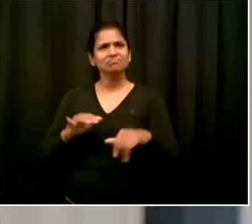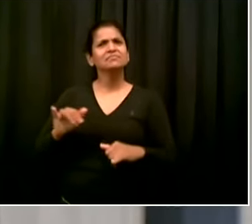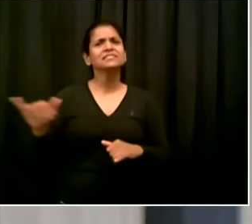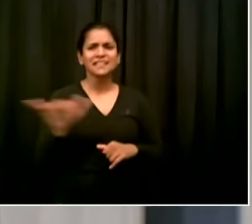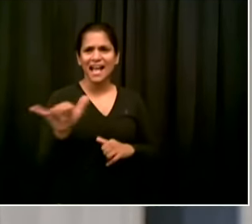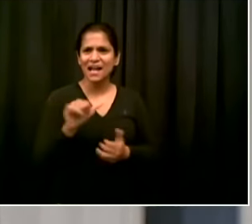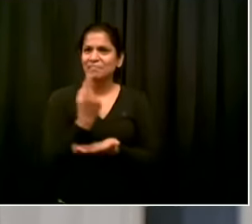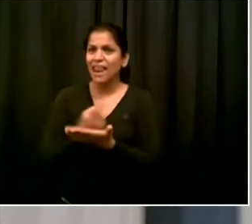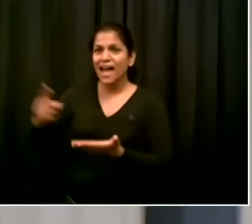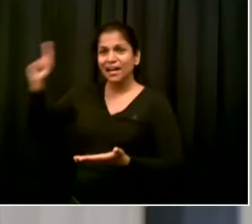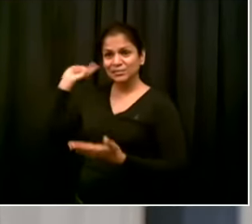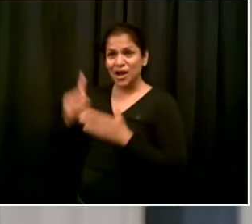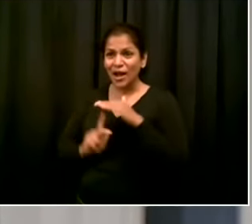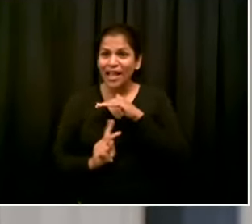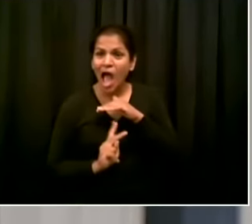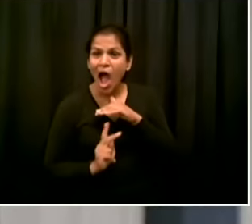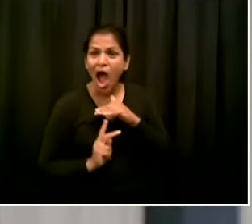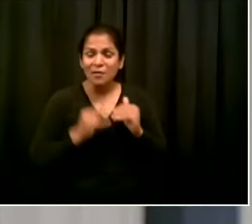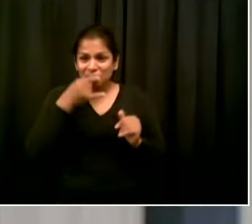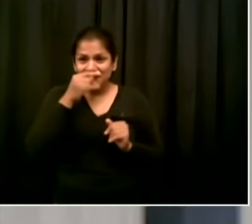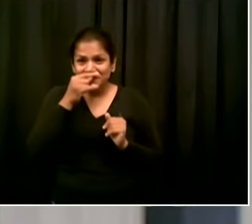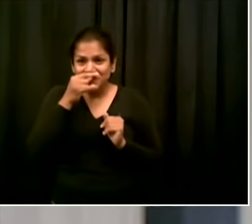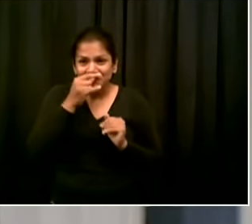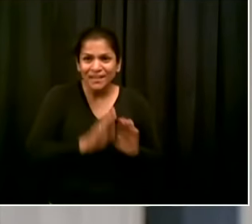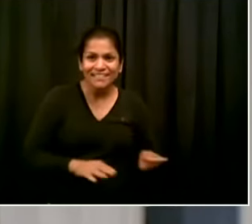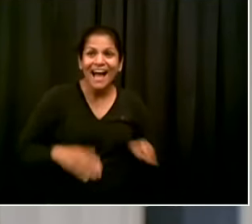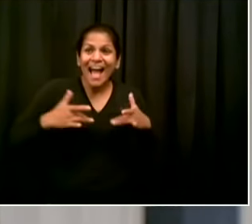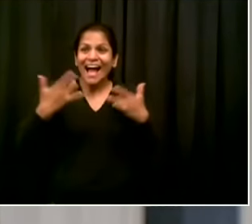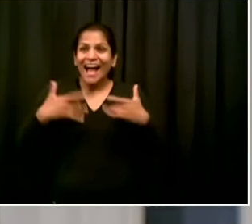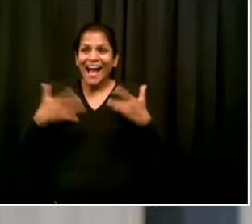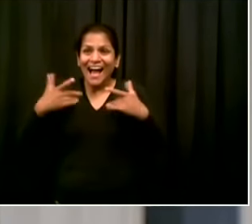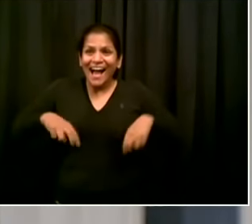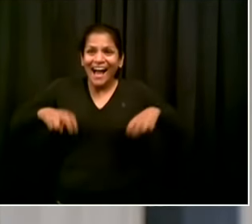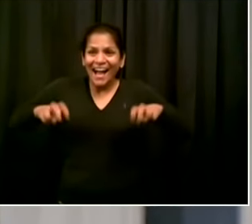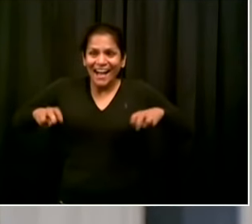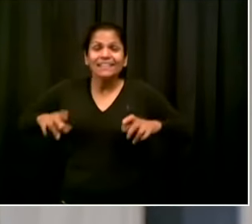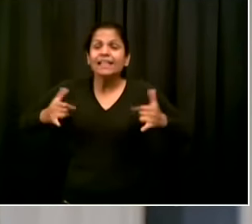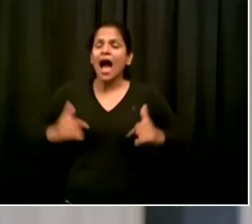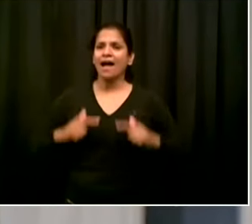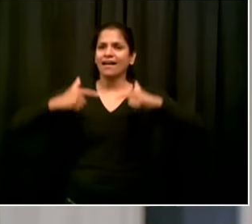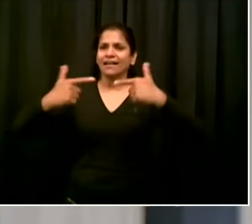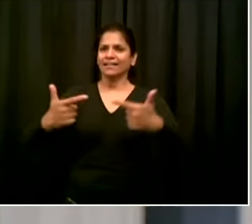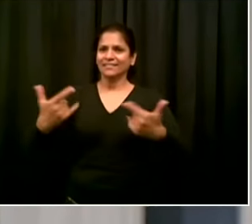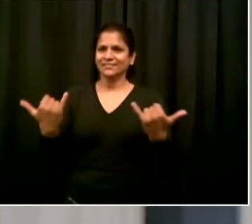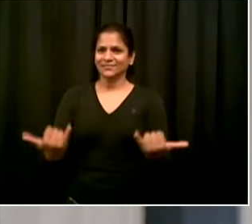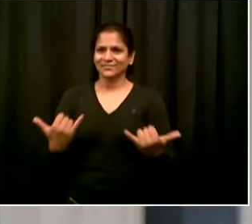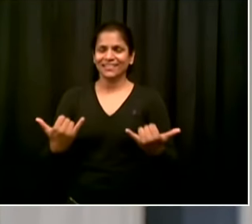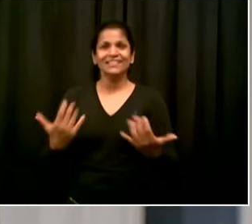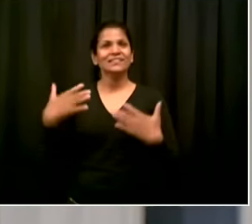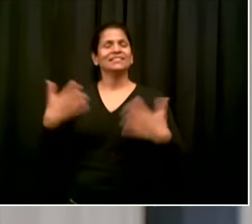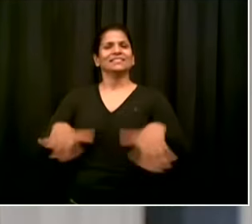ENDEAVOR. I HAVE FAITH IN OR UEDATUCOR S THATW E WILL GET THERE AND PROVIDE A GREAT SCHOOL YEAR FOR OUR KIDS. WITH THAT I AM